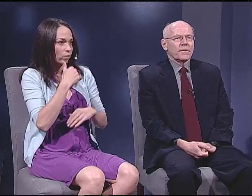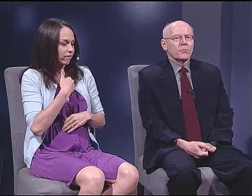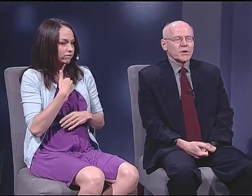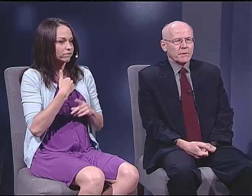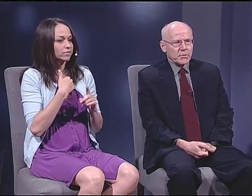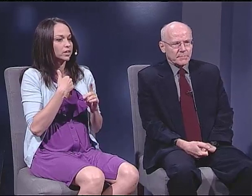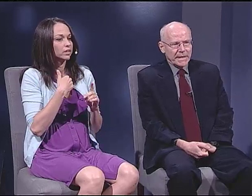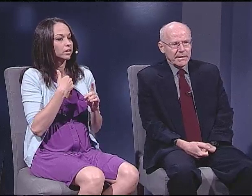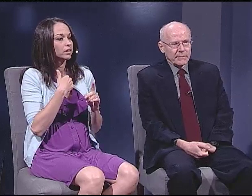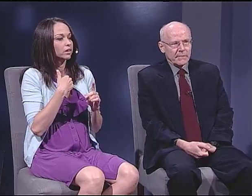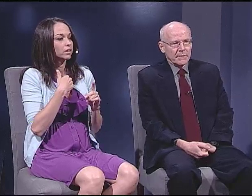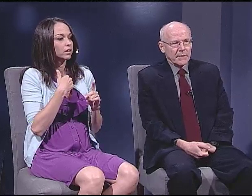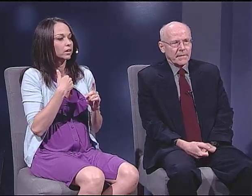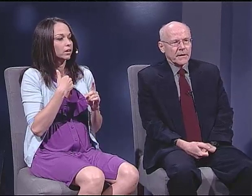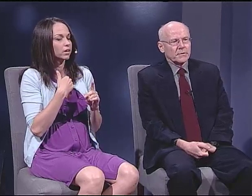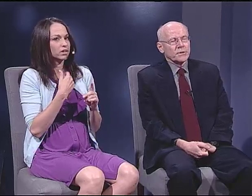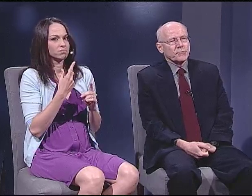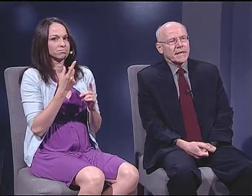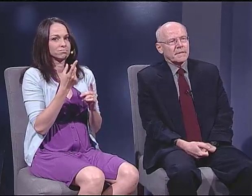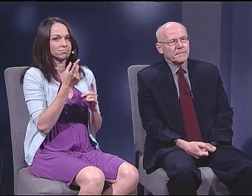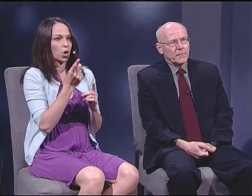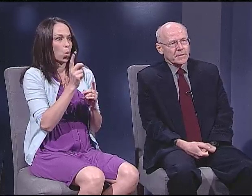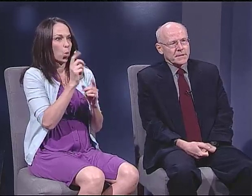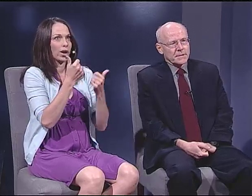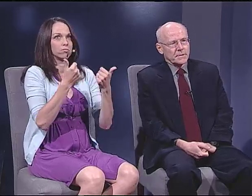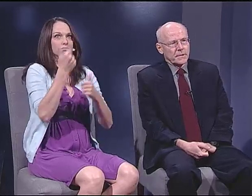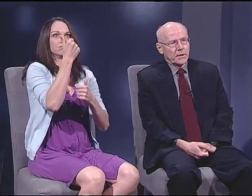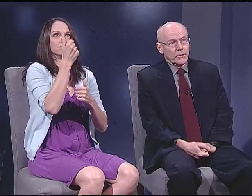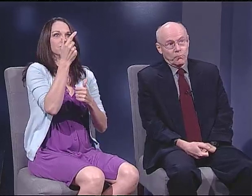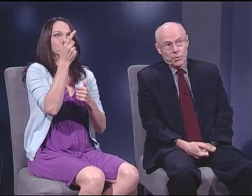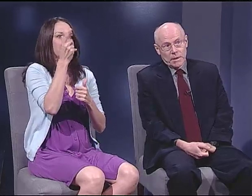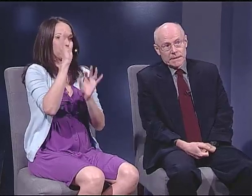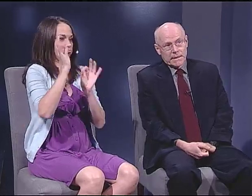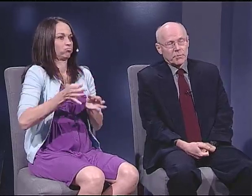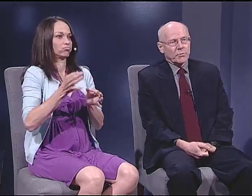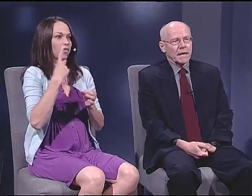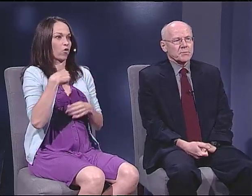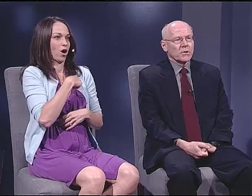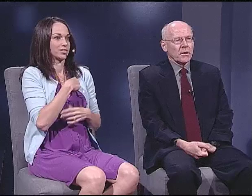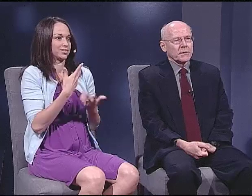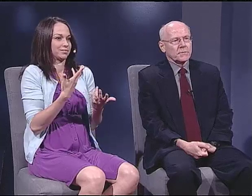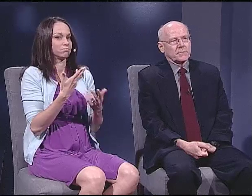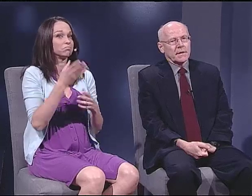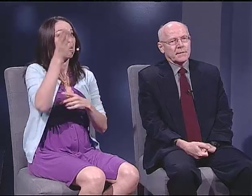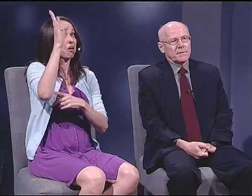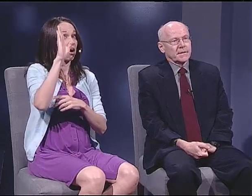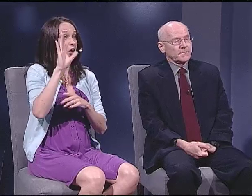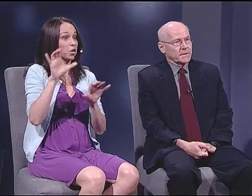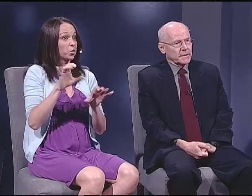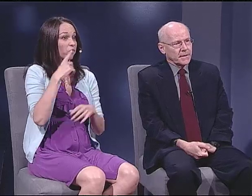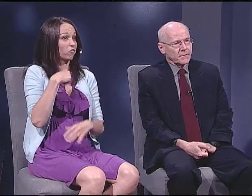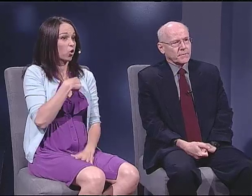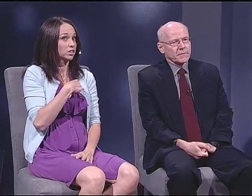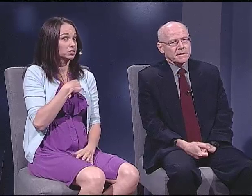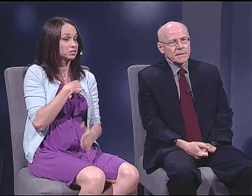to which we could appeal that could adjudicate it for us. Well, you might say well perhaps God could do that, but the difficulty there of course is,